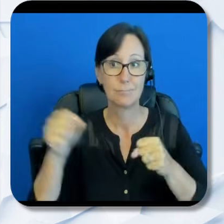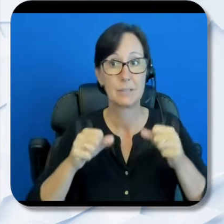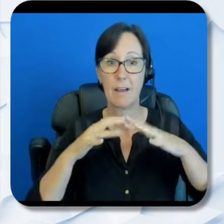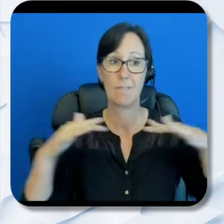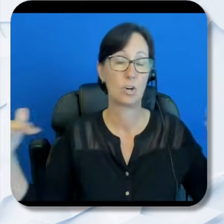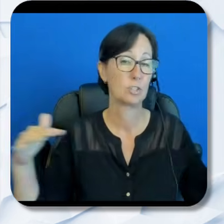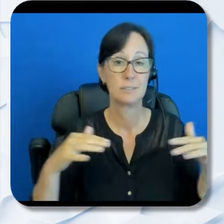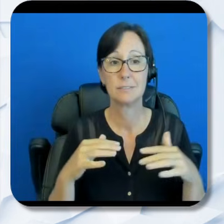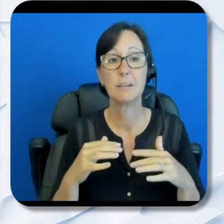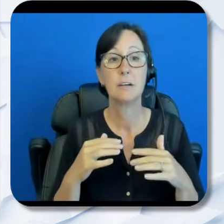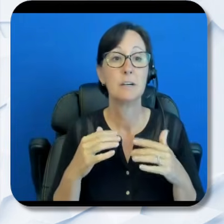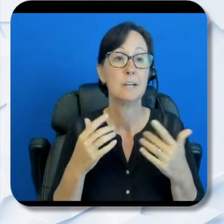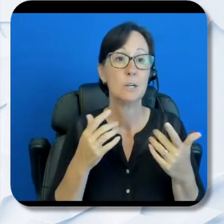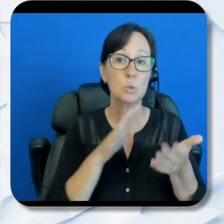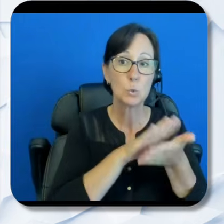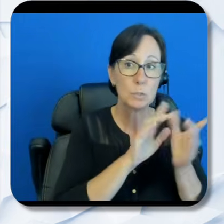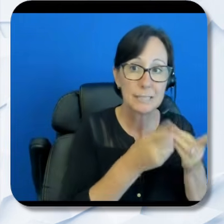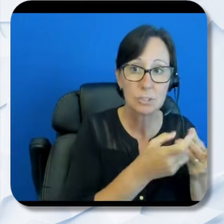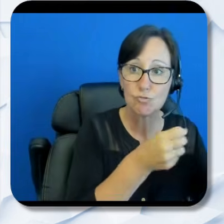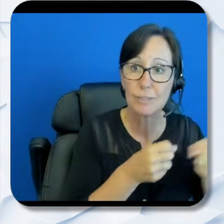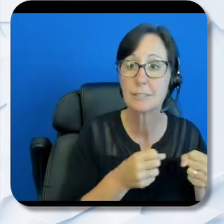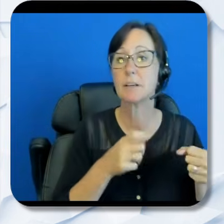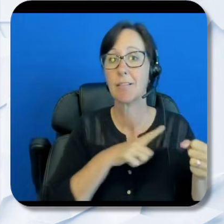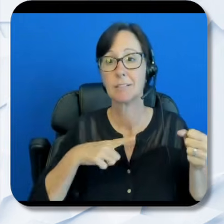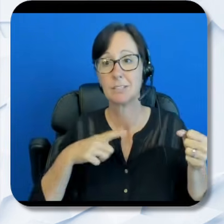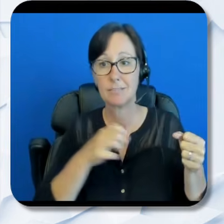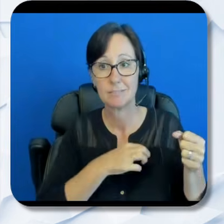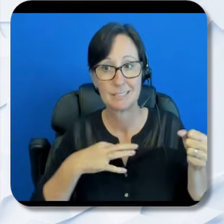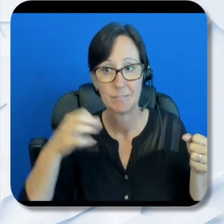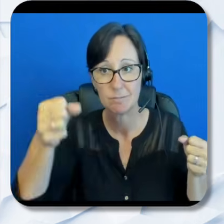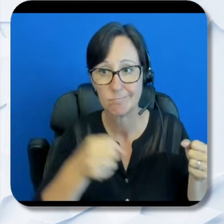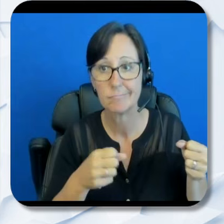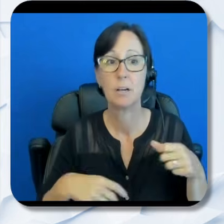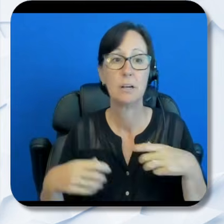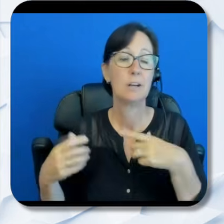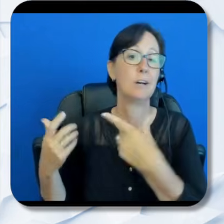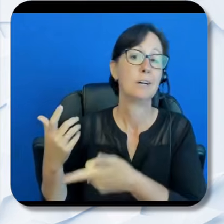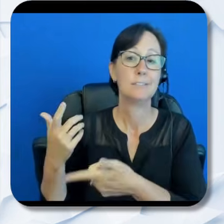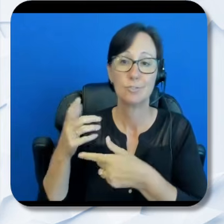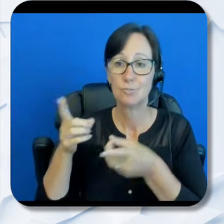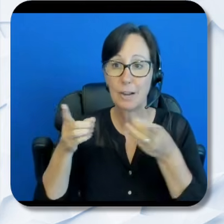folks from school districts, we have legislative staff here, we have directors from nonprofits,